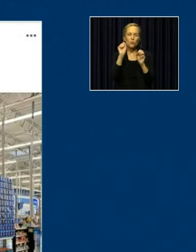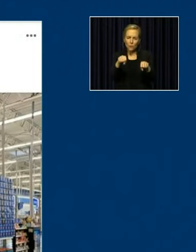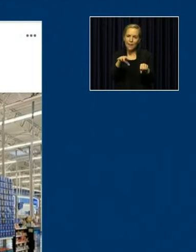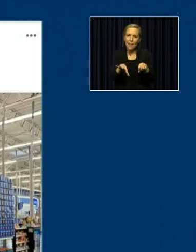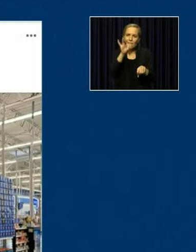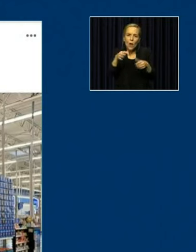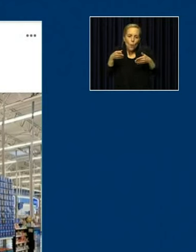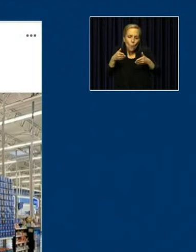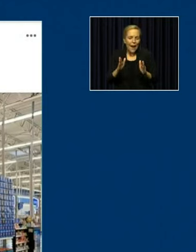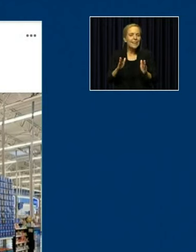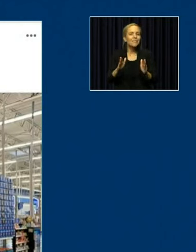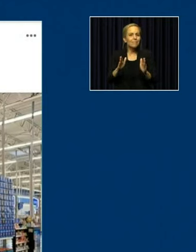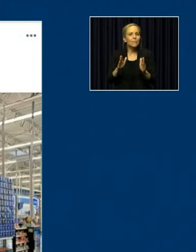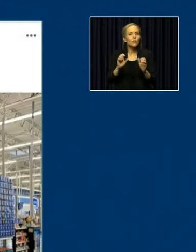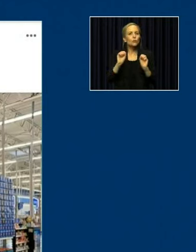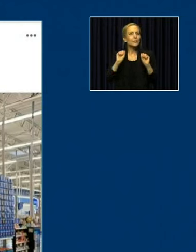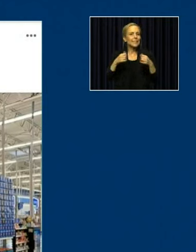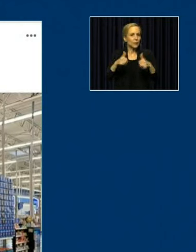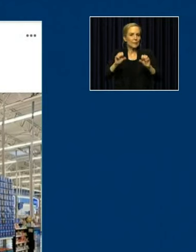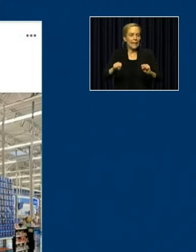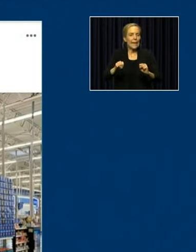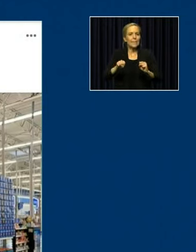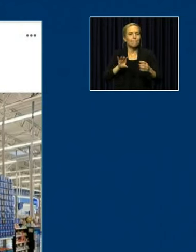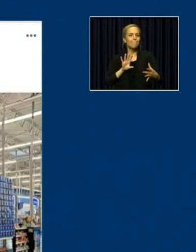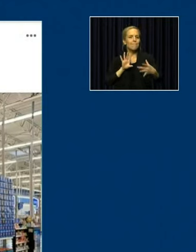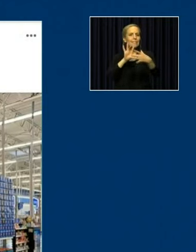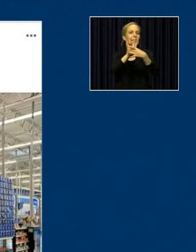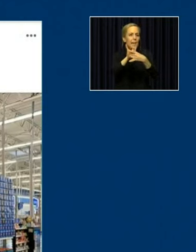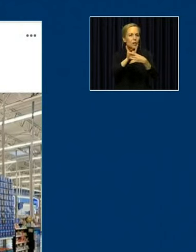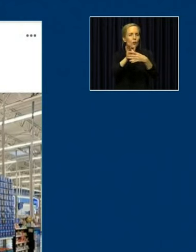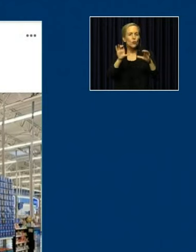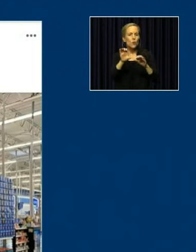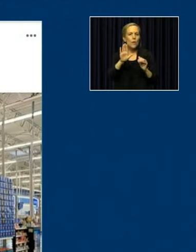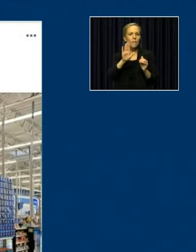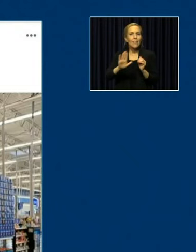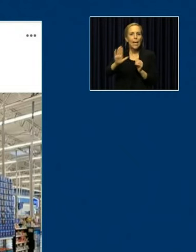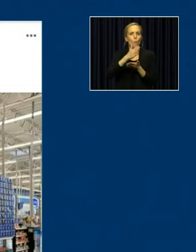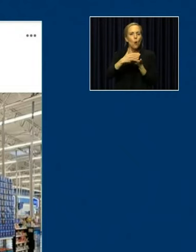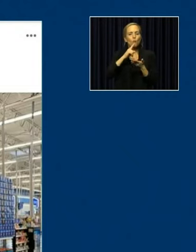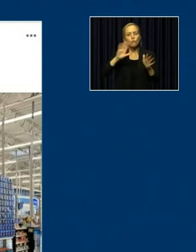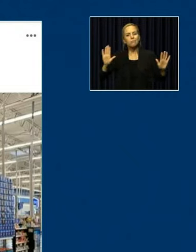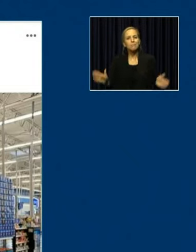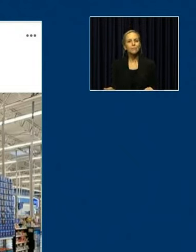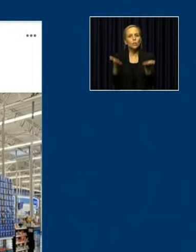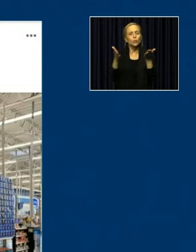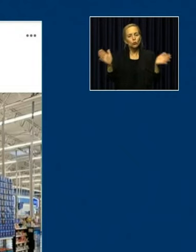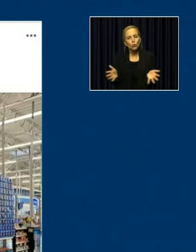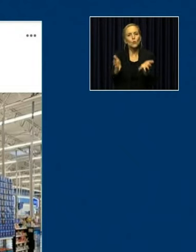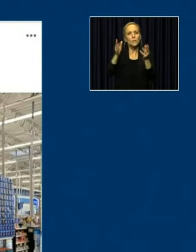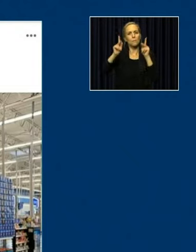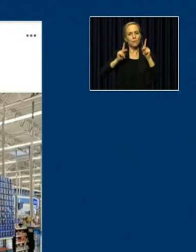DIFFERENT CABINETS AND THE GOVERNOR'S OFFICE THAT HAVE VOLUNTEERED TOY. HIS GET THE UNEMPLOYMENT SYSTEM RIGHT.